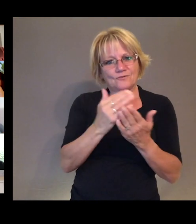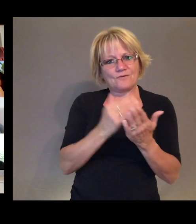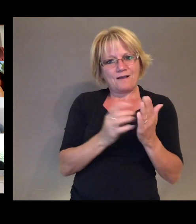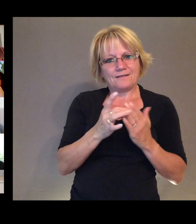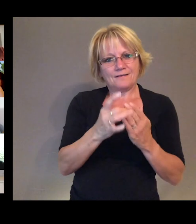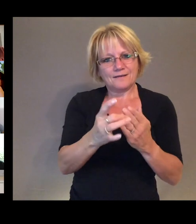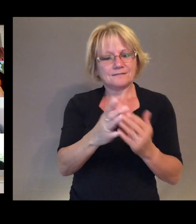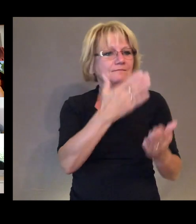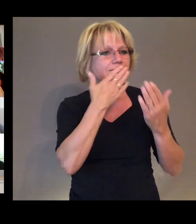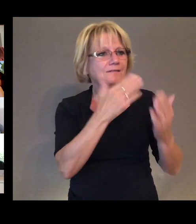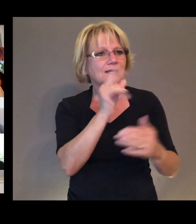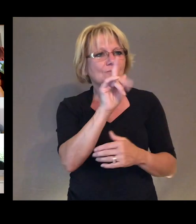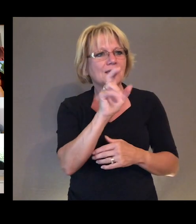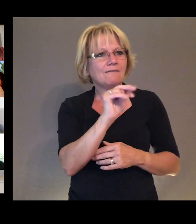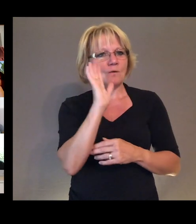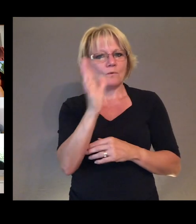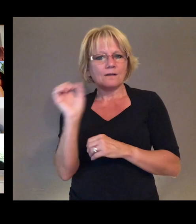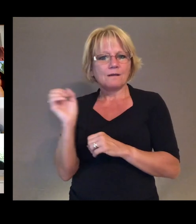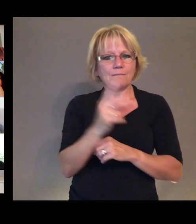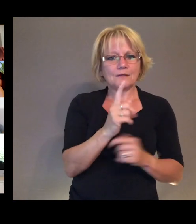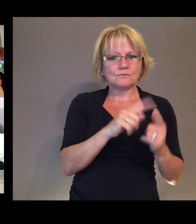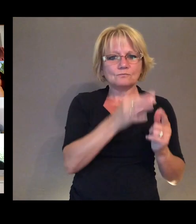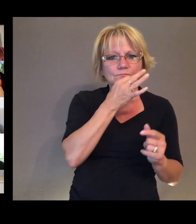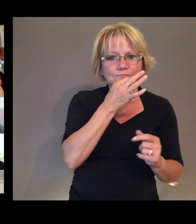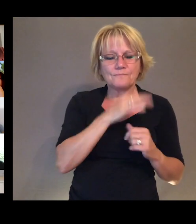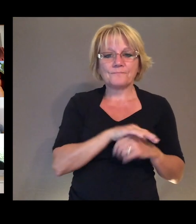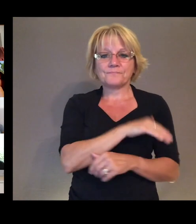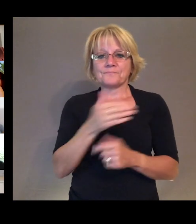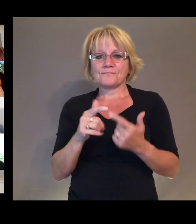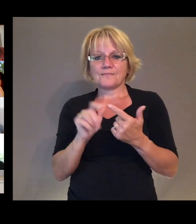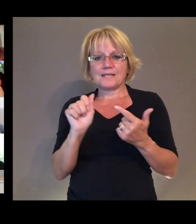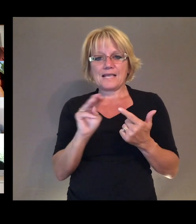and we'll get that to you shortly as well. Amy is our next...